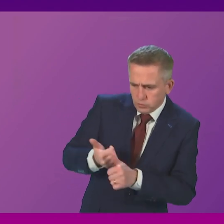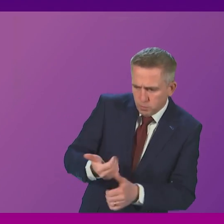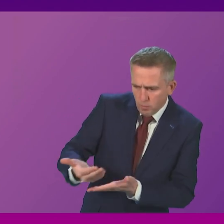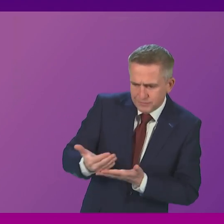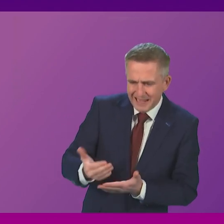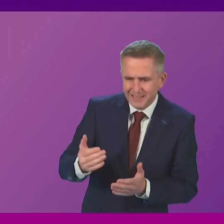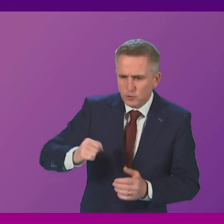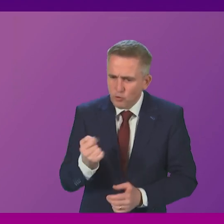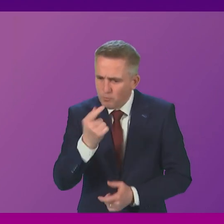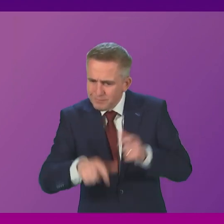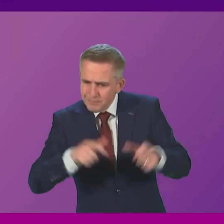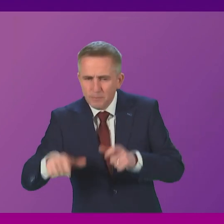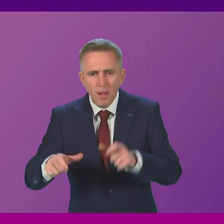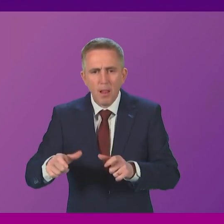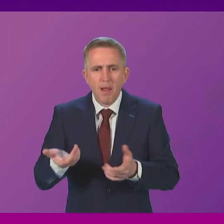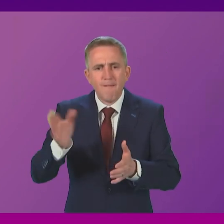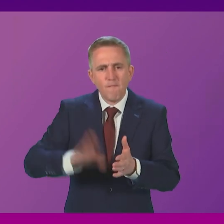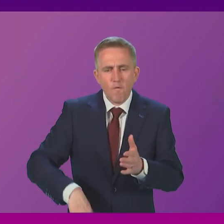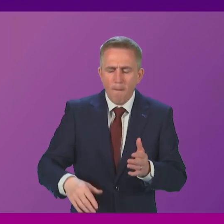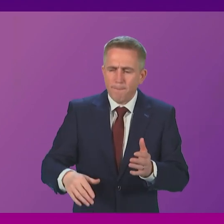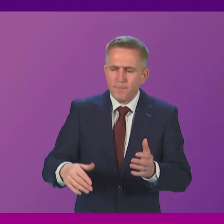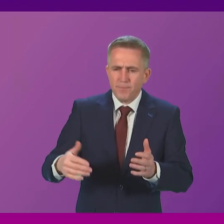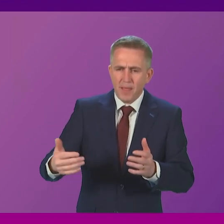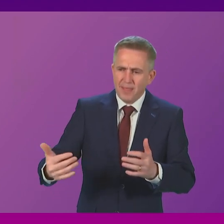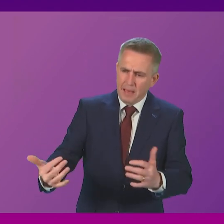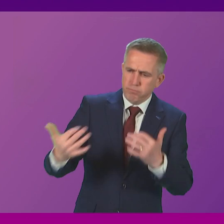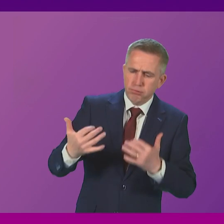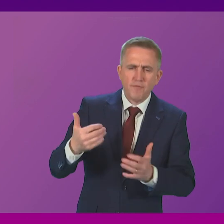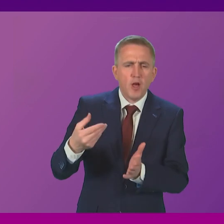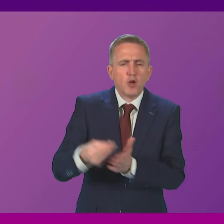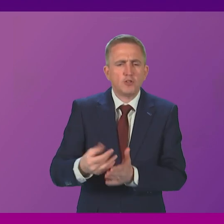the harm that has been inflicted by the cost of living crisis.